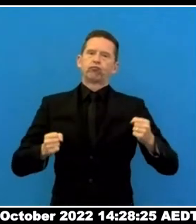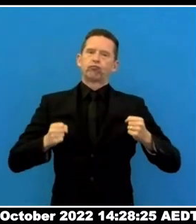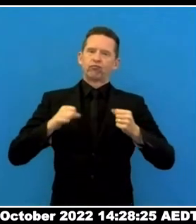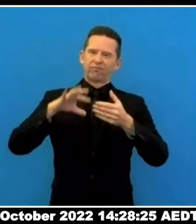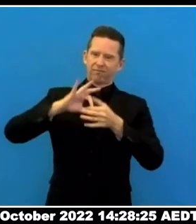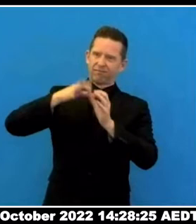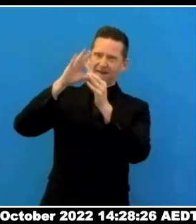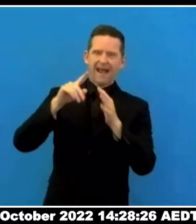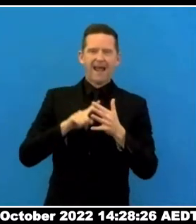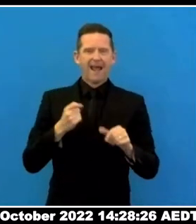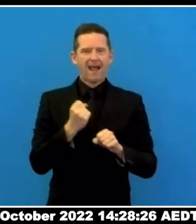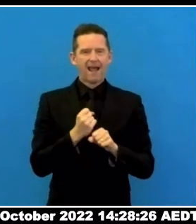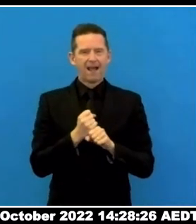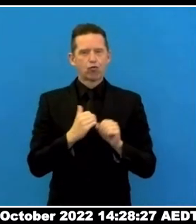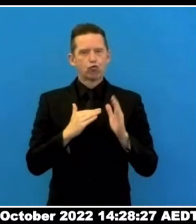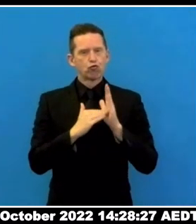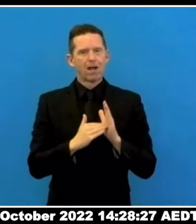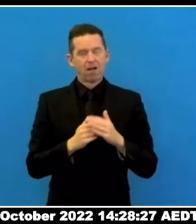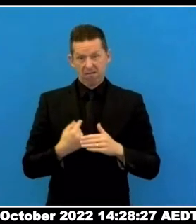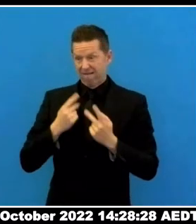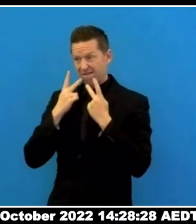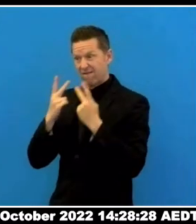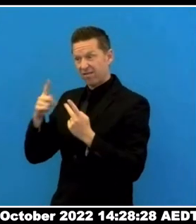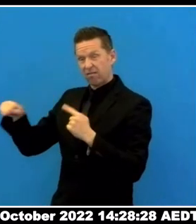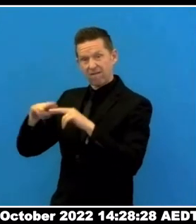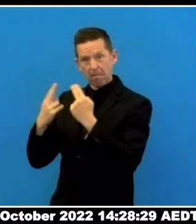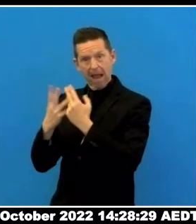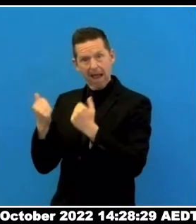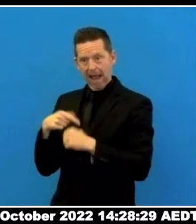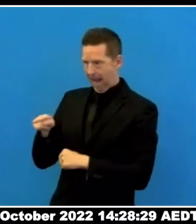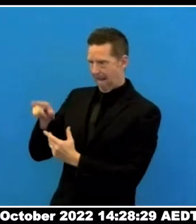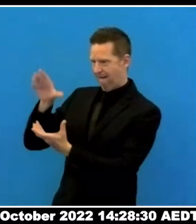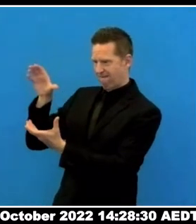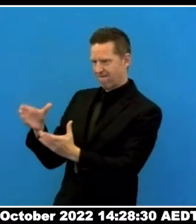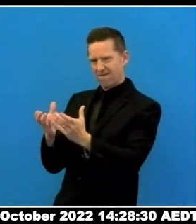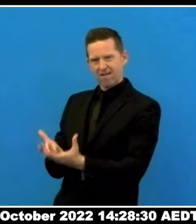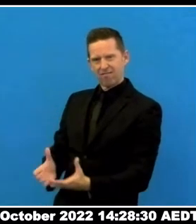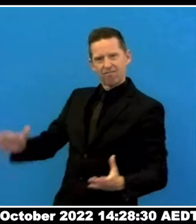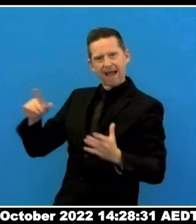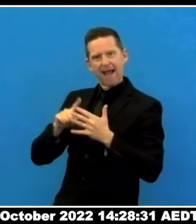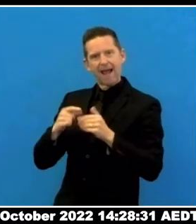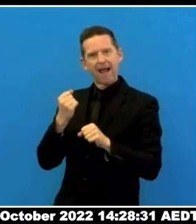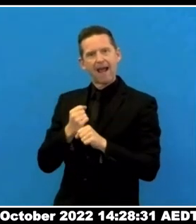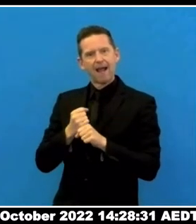We visited relatives who had one, and she really enjoyed swinging gently in the chair.